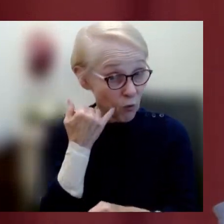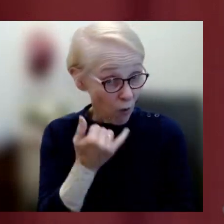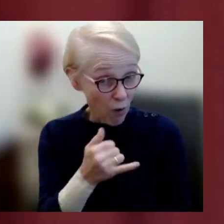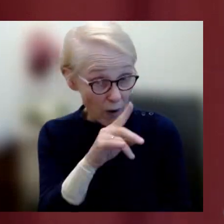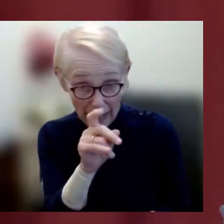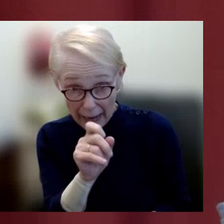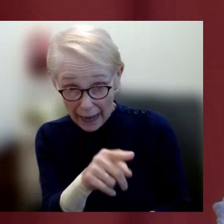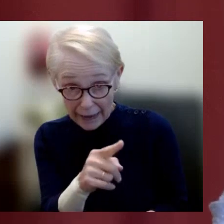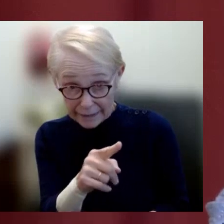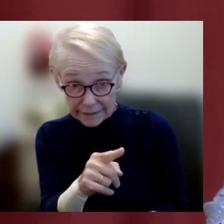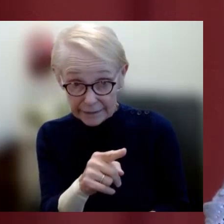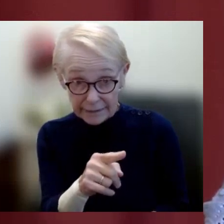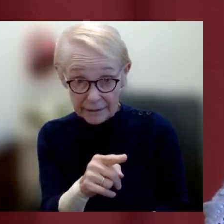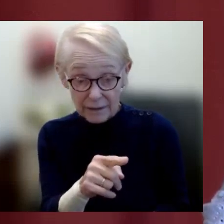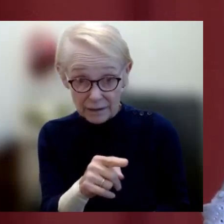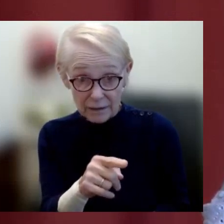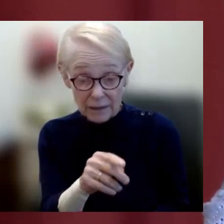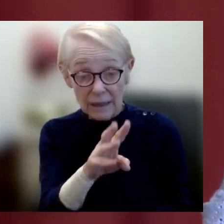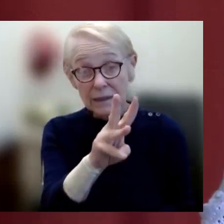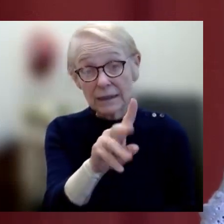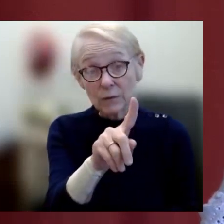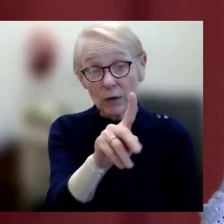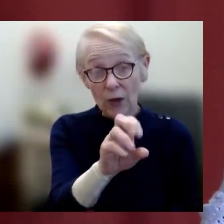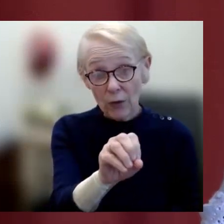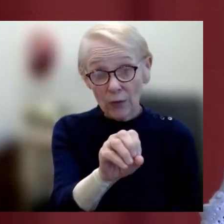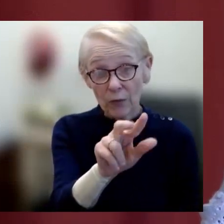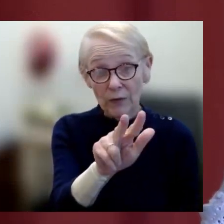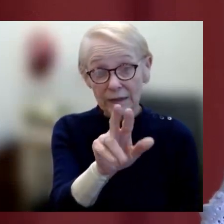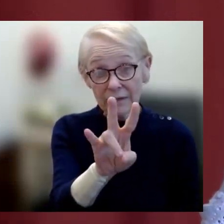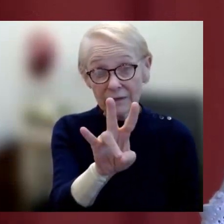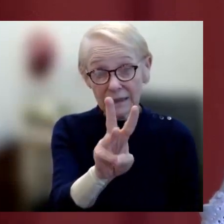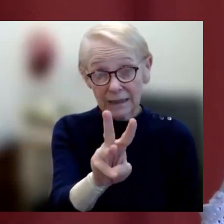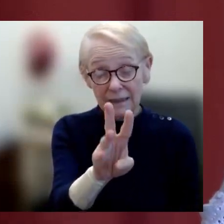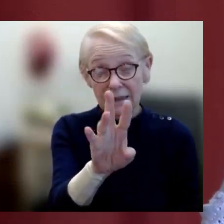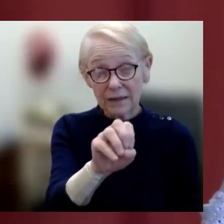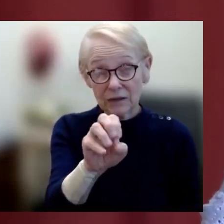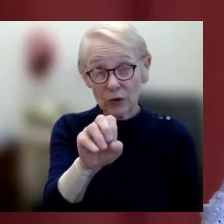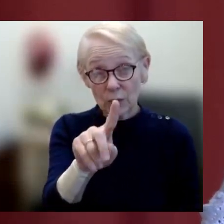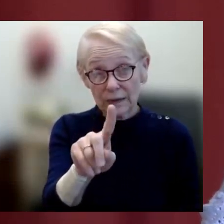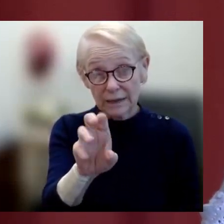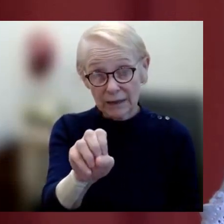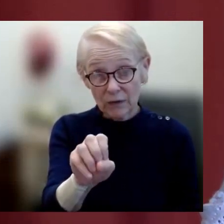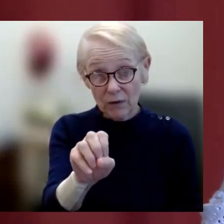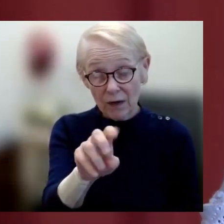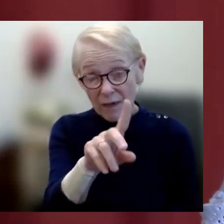number they can call our main number 610-376-0010 and if they ask to speak to an independent living